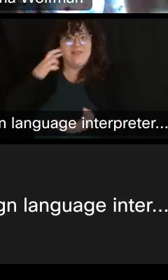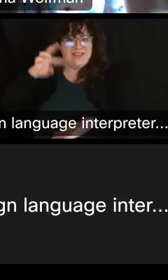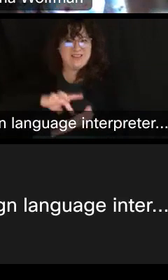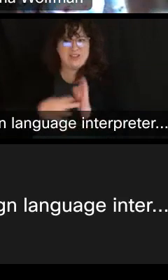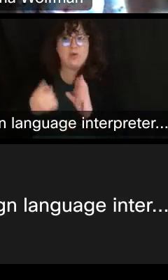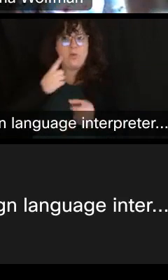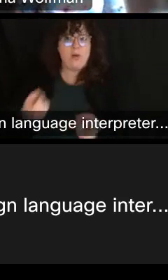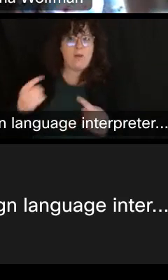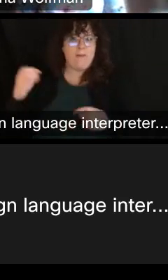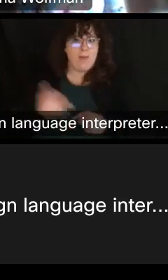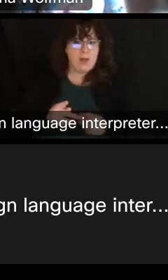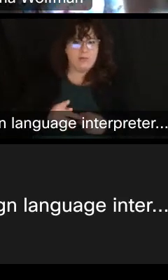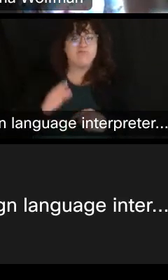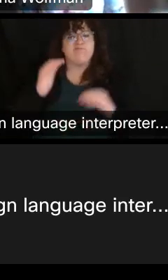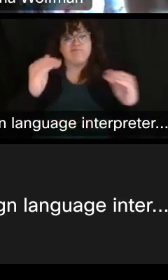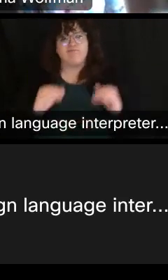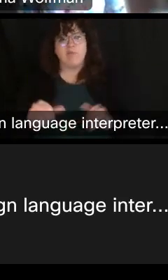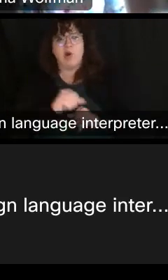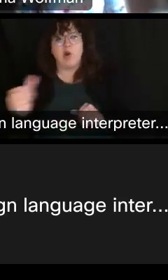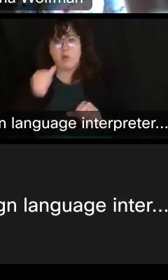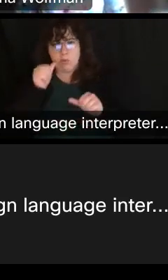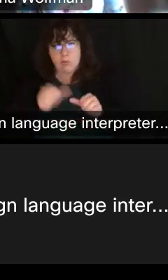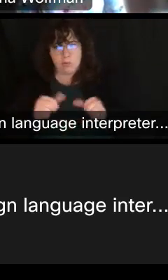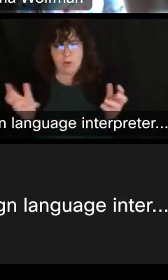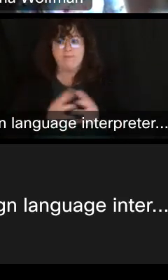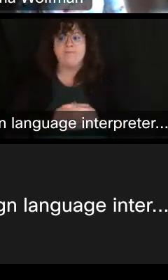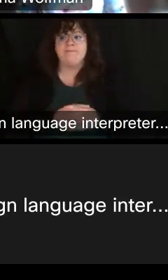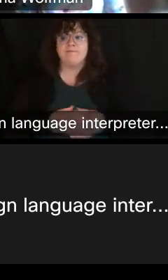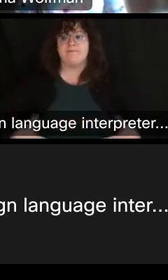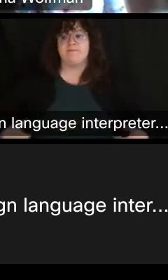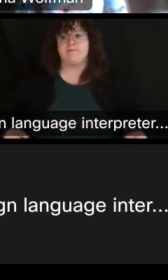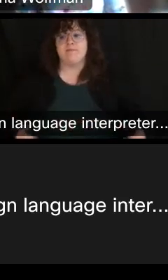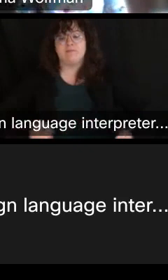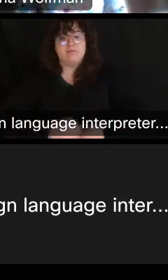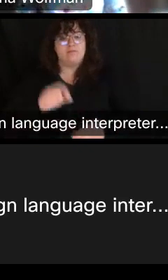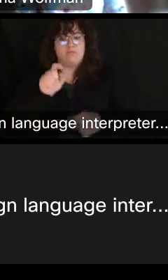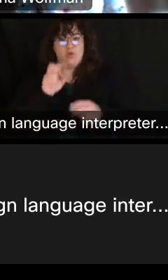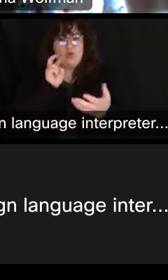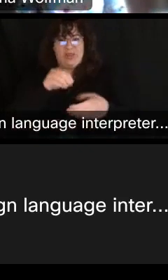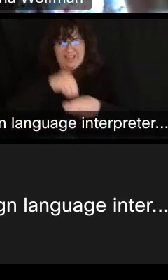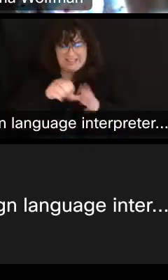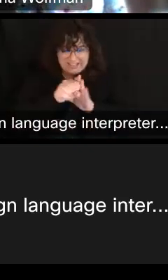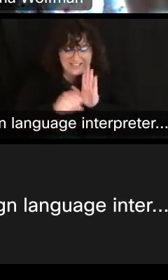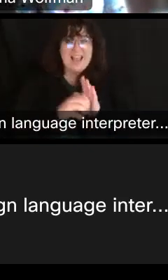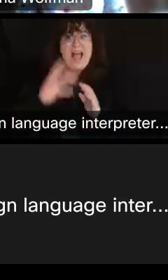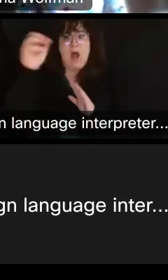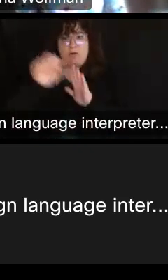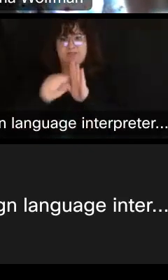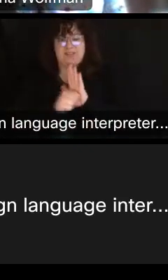The other thing to keep in mind is that we are looking at instate and out of state relatives must be considered, and we have different